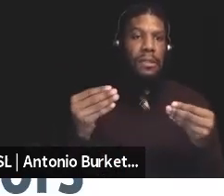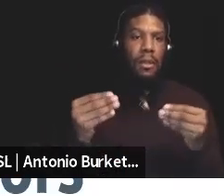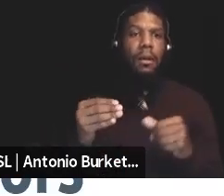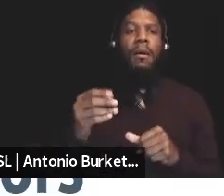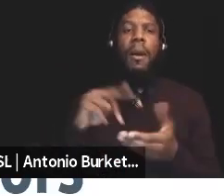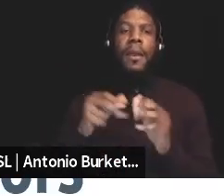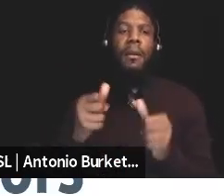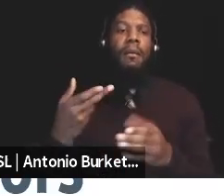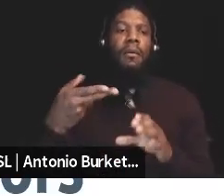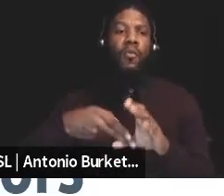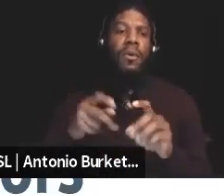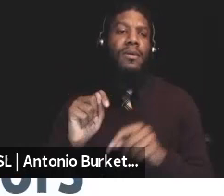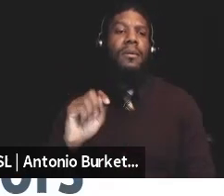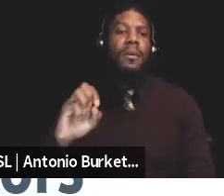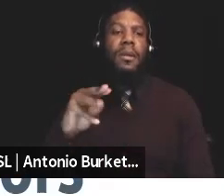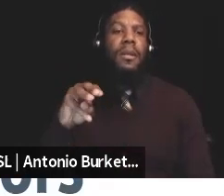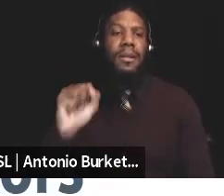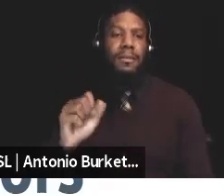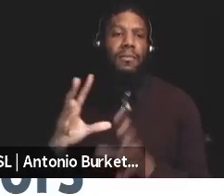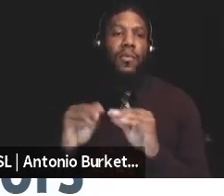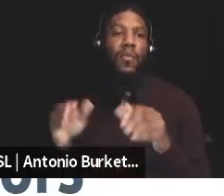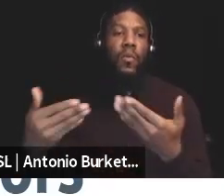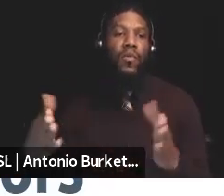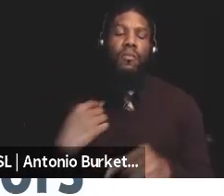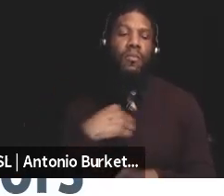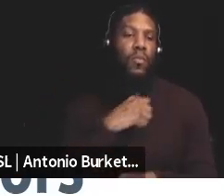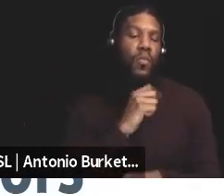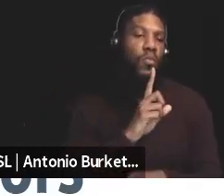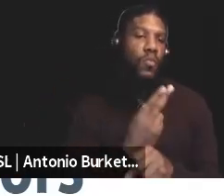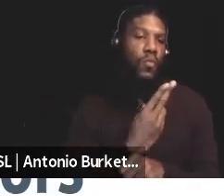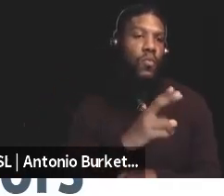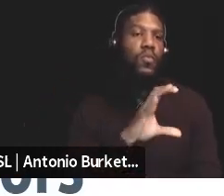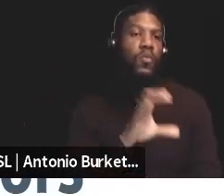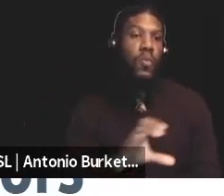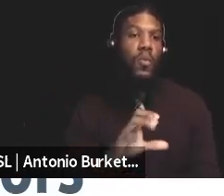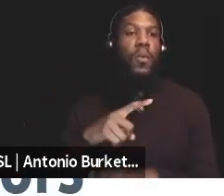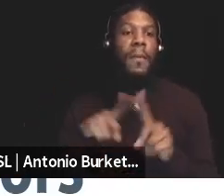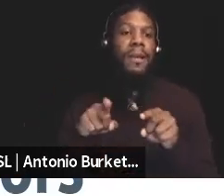we use Teams instead of Zoom-- work synchronously, and also chat. Sometimes those discussions are